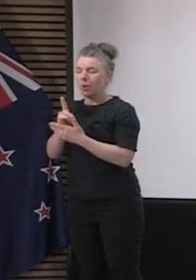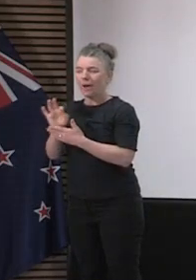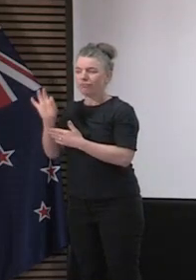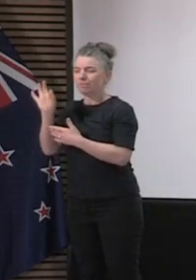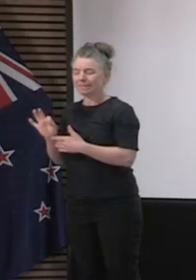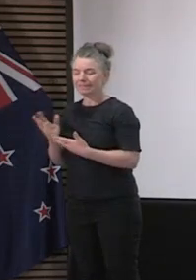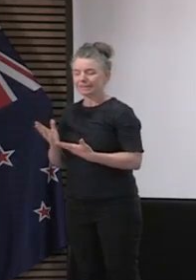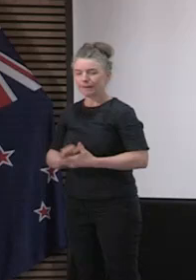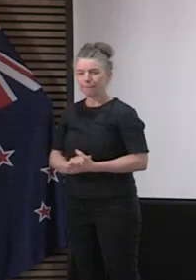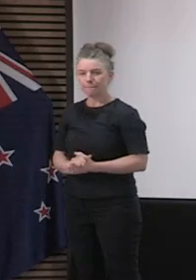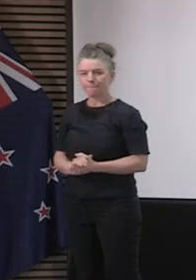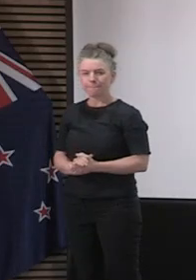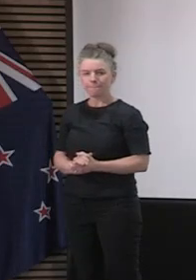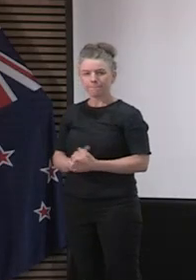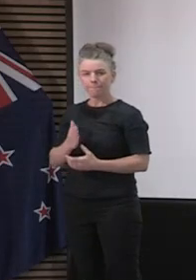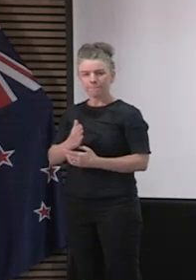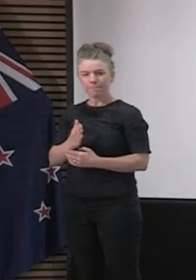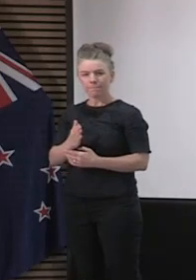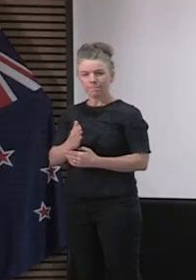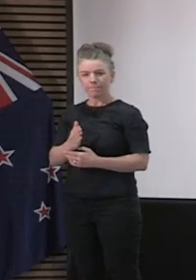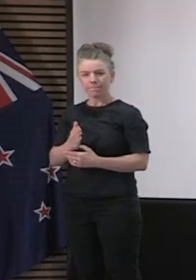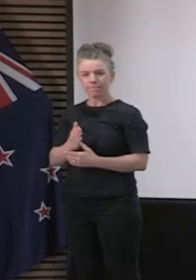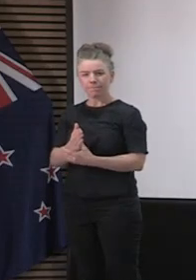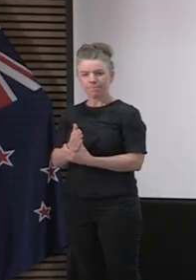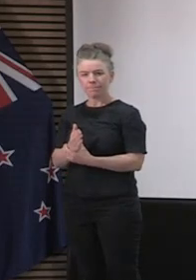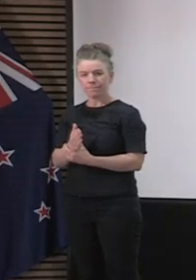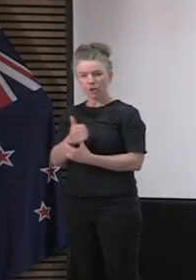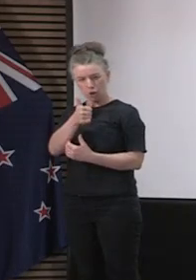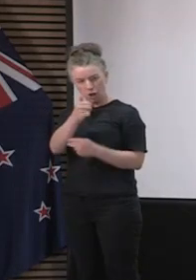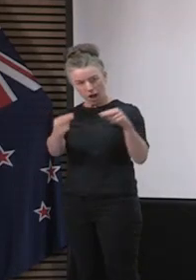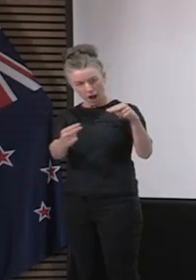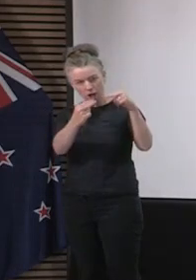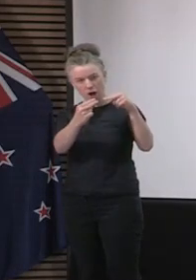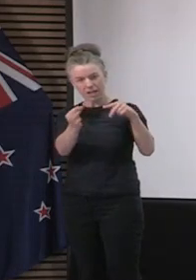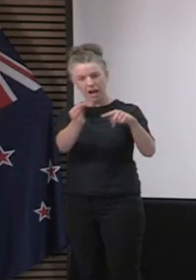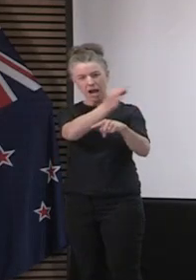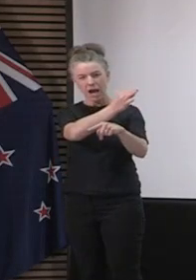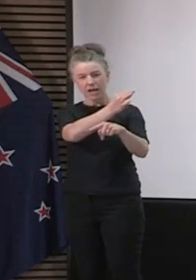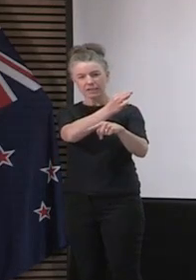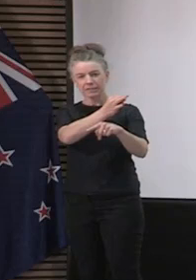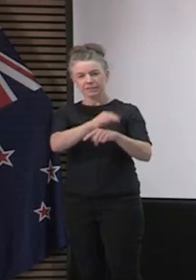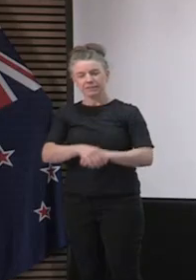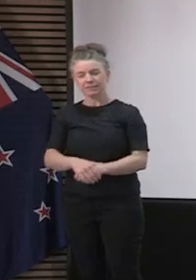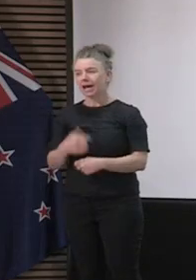happened, even if it's difficult do pinpoint precisely what has happened. A question for Dr